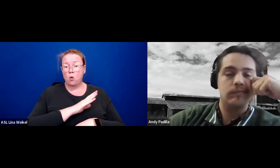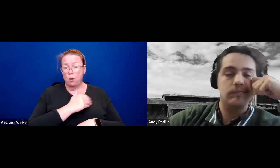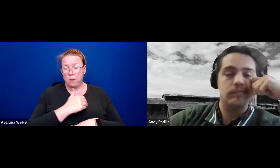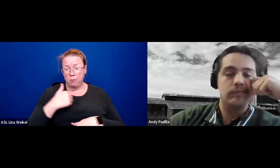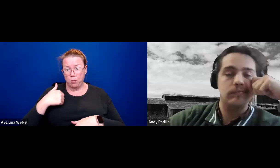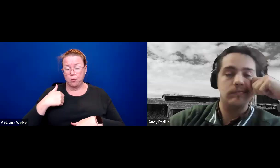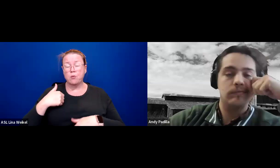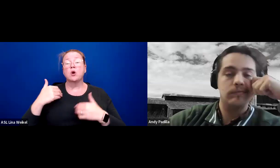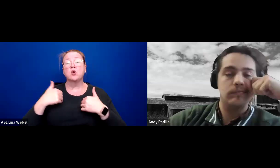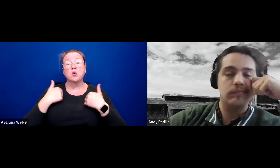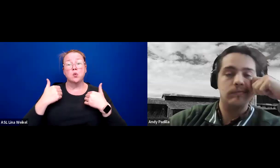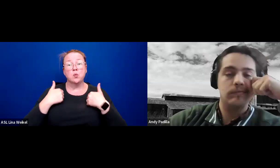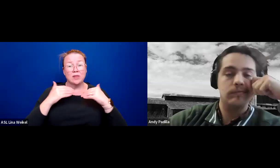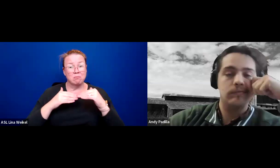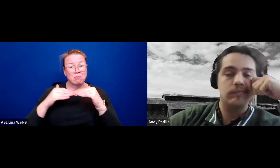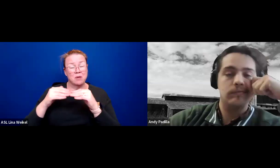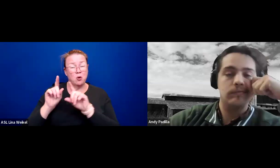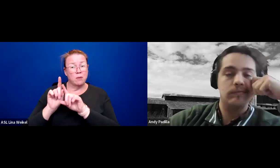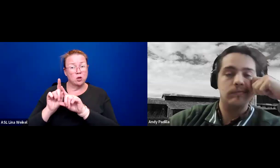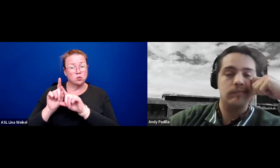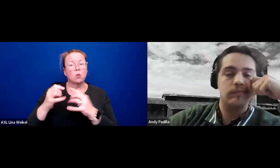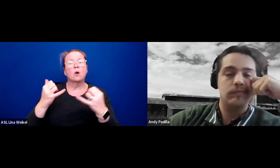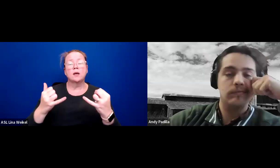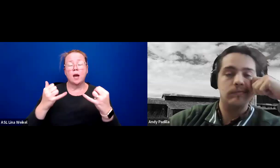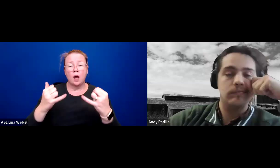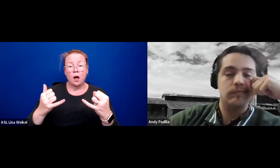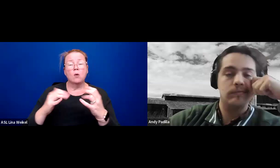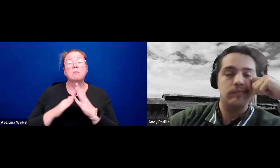Elissa w/ APRIL: a youth peer mentor now has, you know, become this